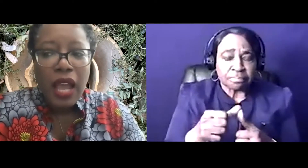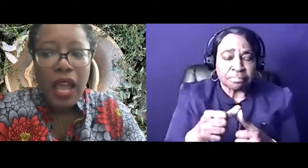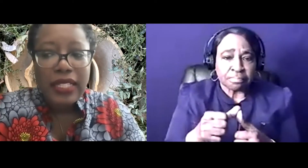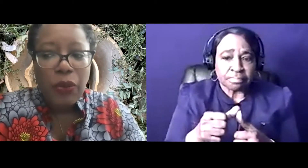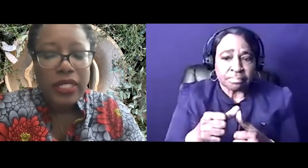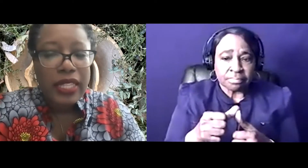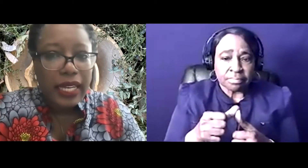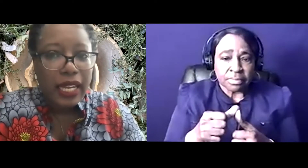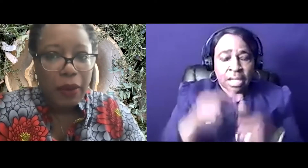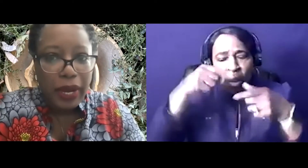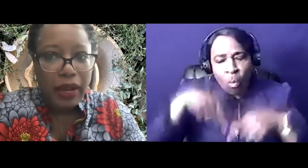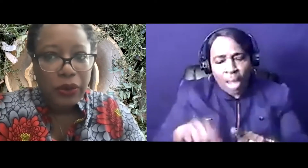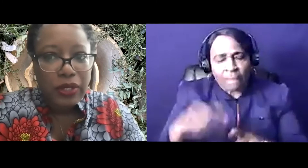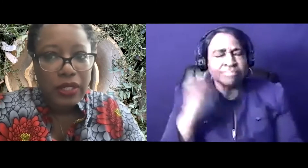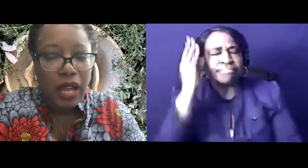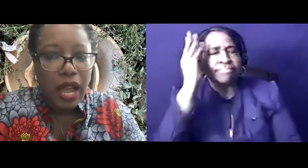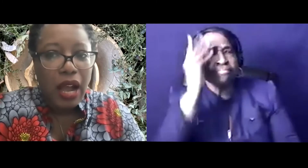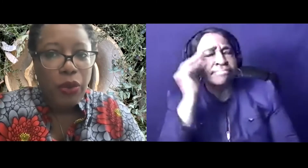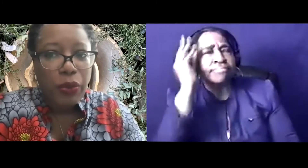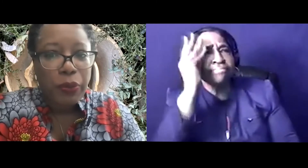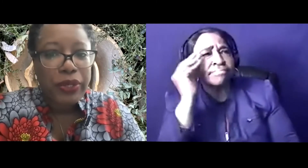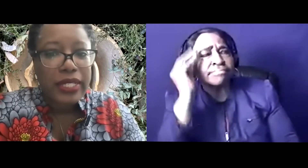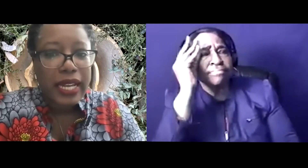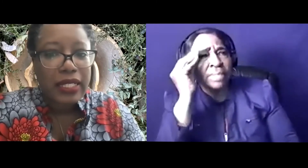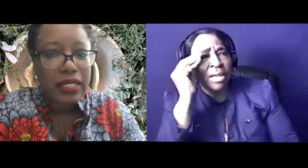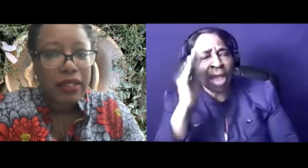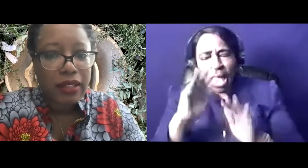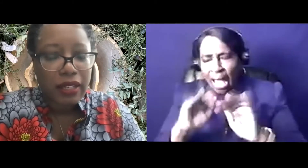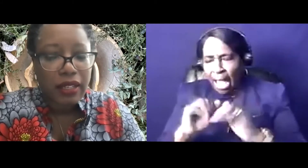as I was thinking about how we would present the